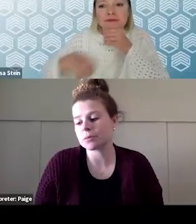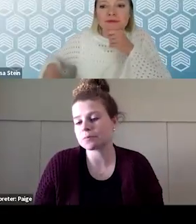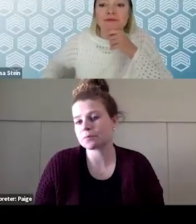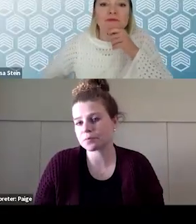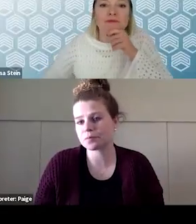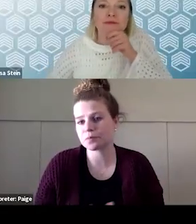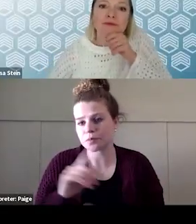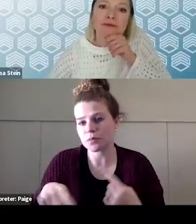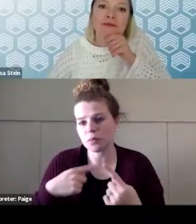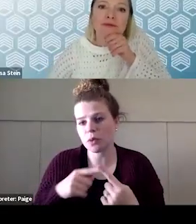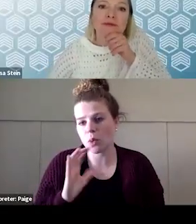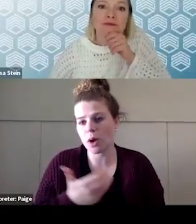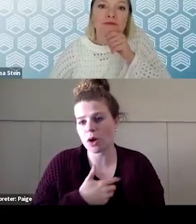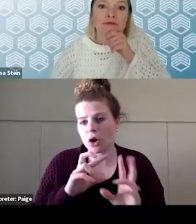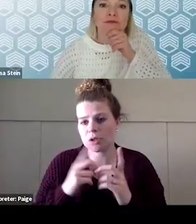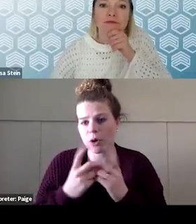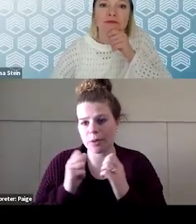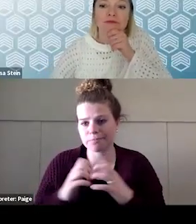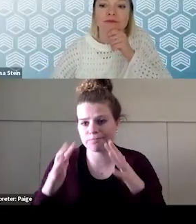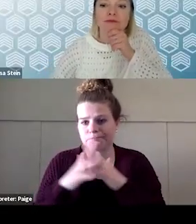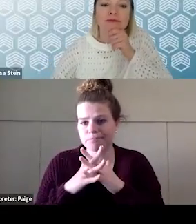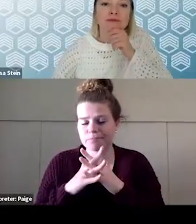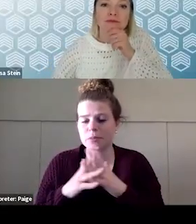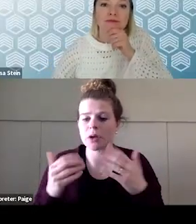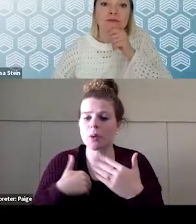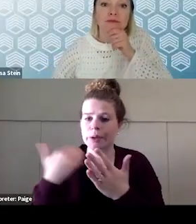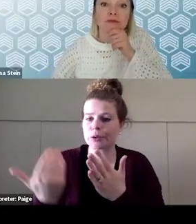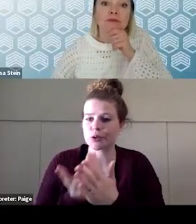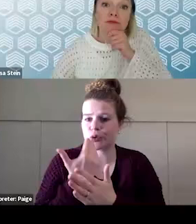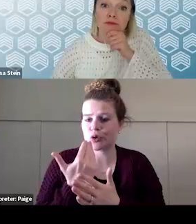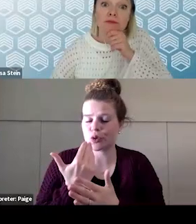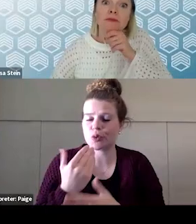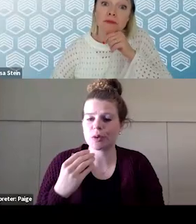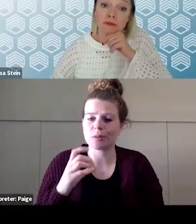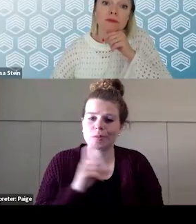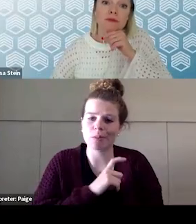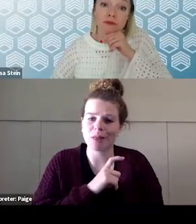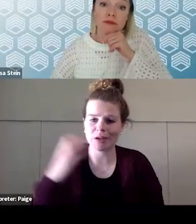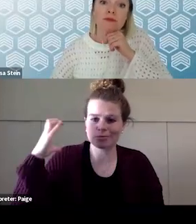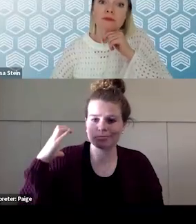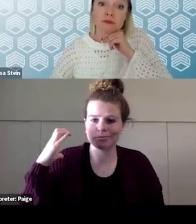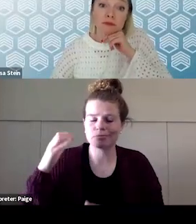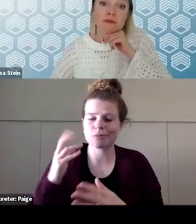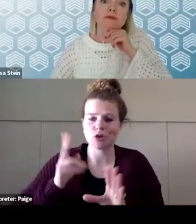when our department was created, we had a new police chief who came on at the same time that our department was created.